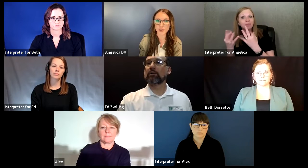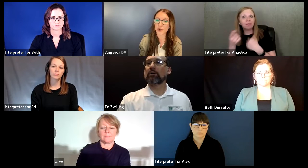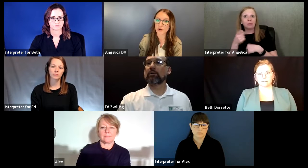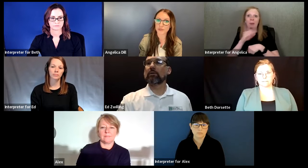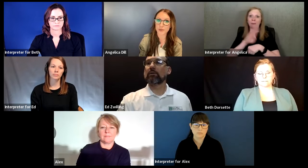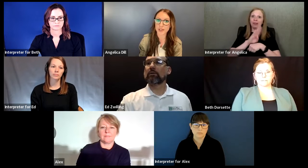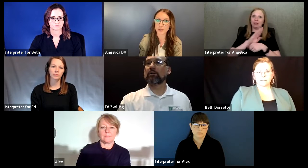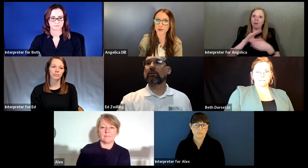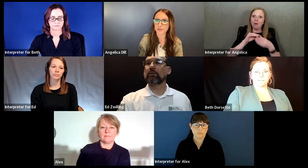Okay.